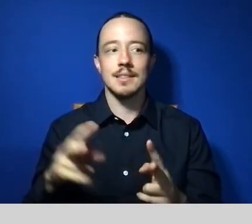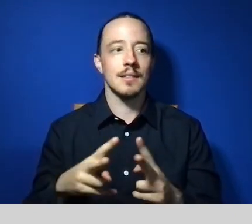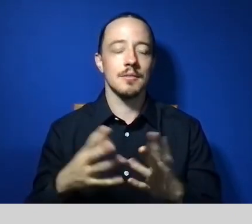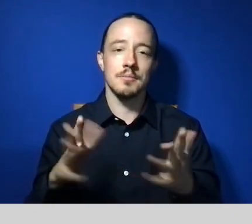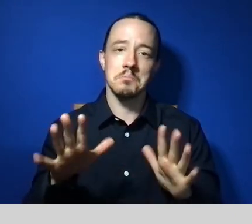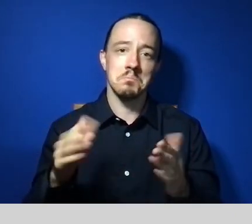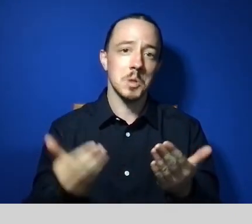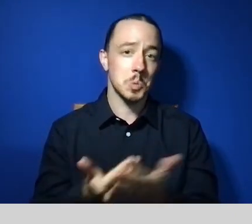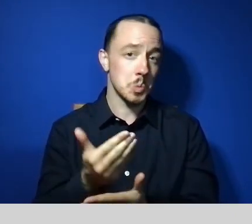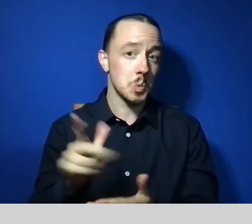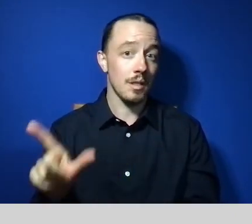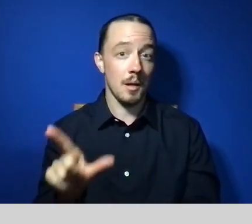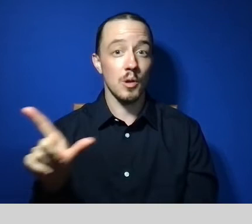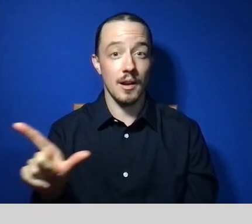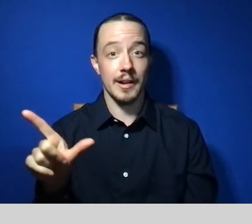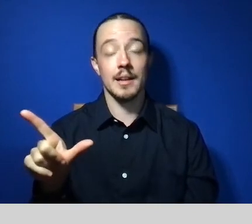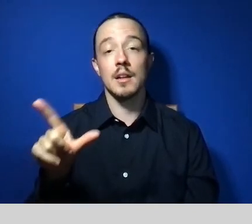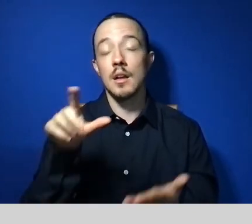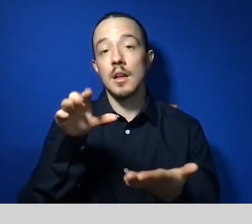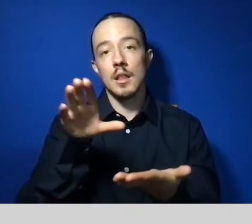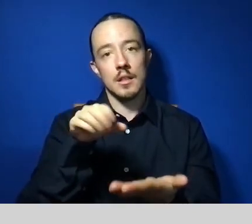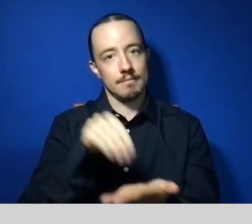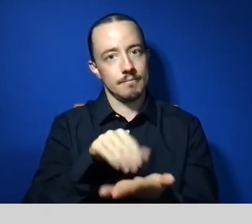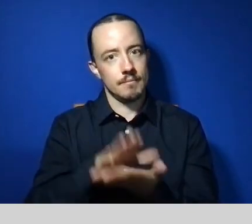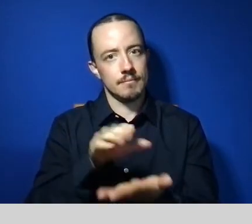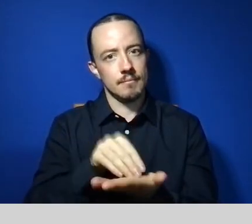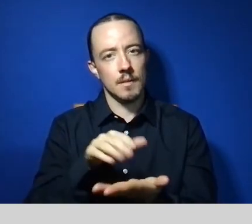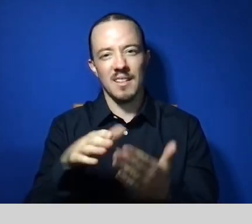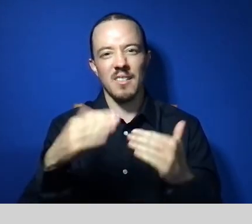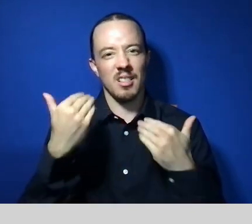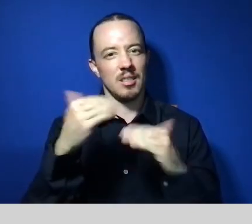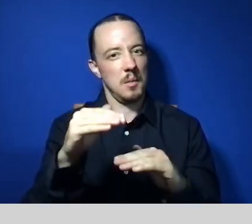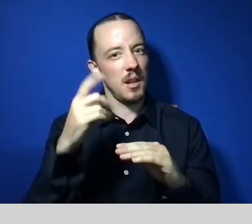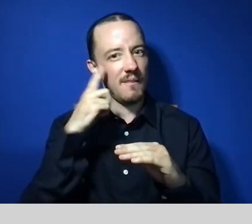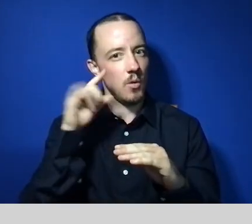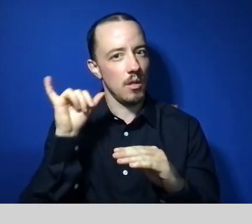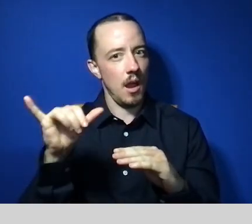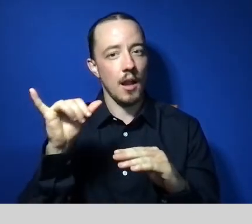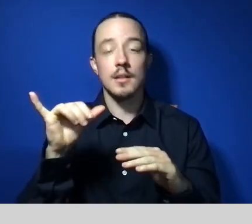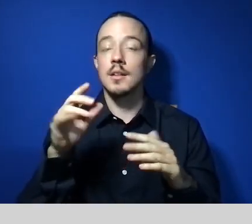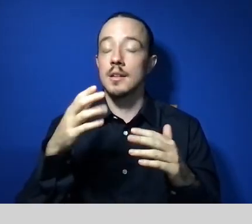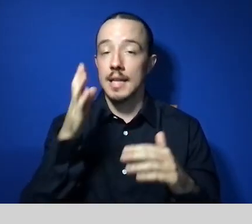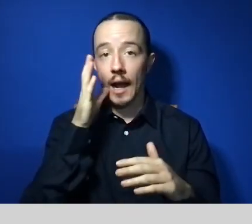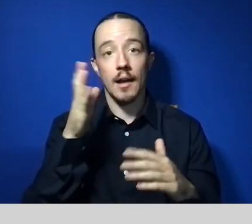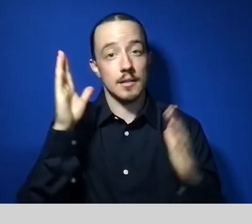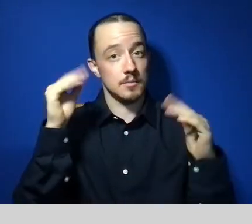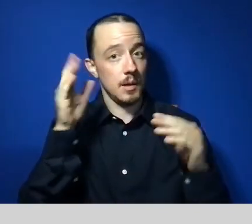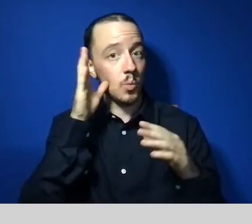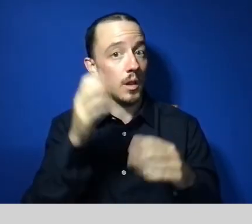it's a fairly new library and the documentation is limited for animations. It's slowly growing.